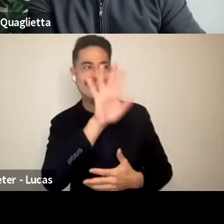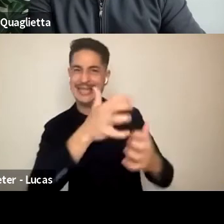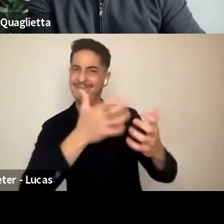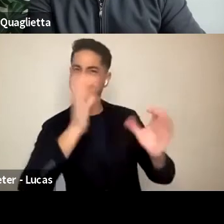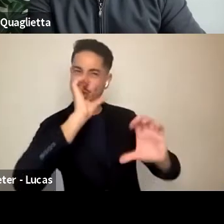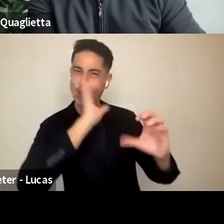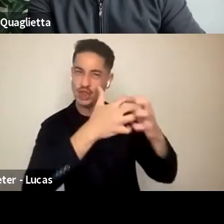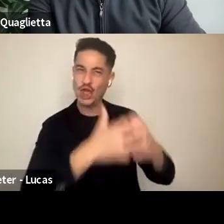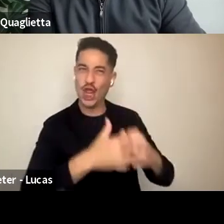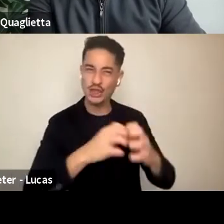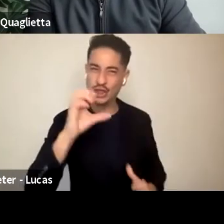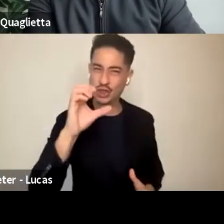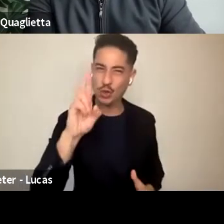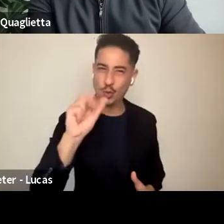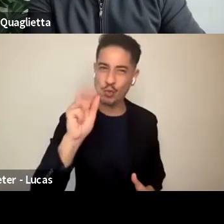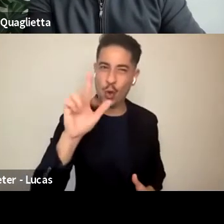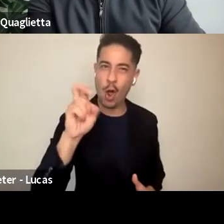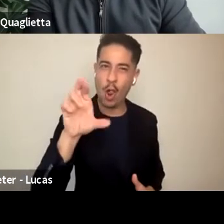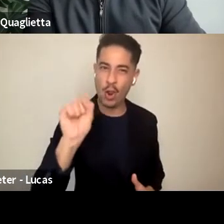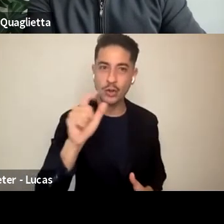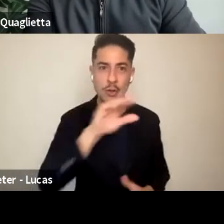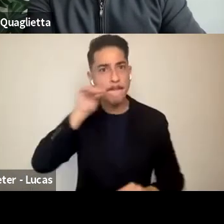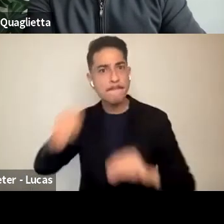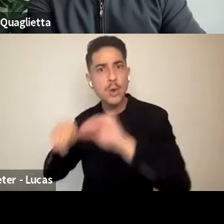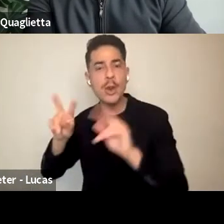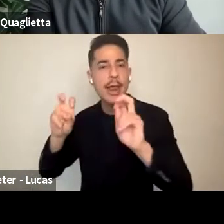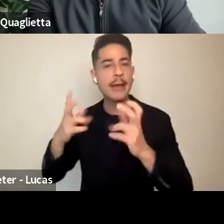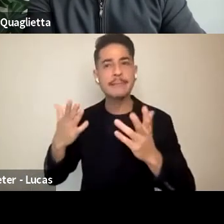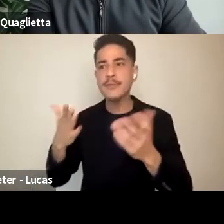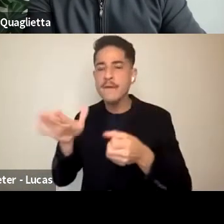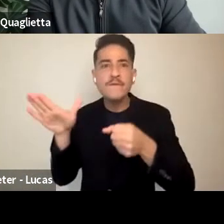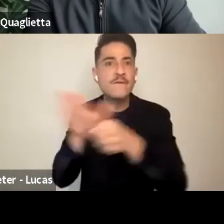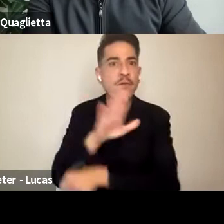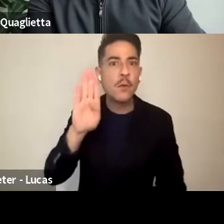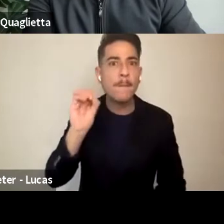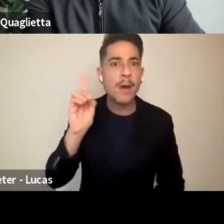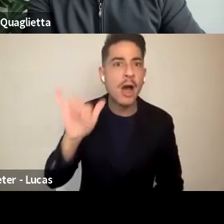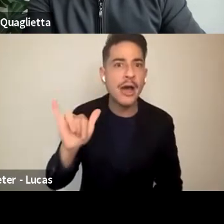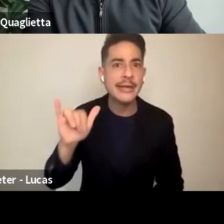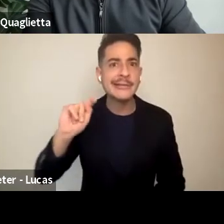including full body text or just information on video or